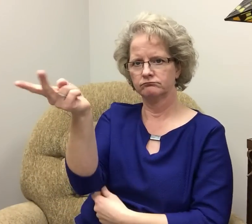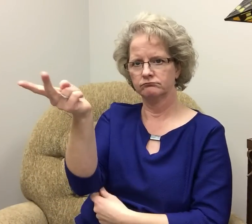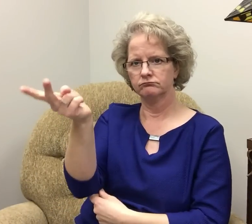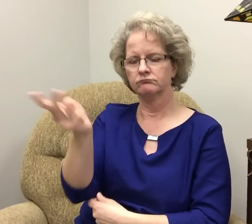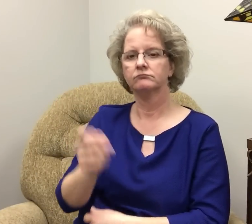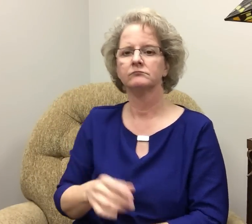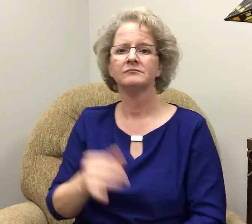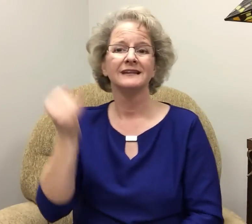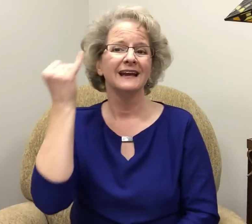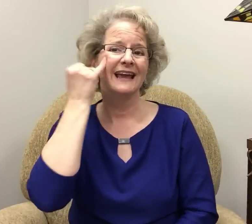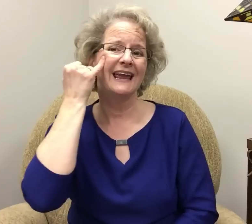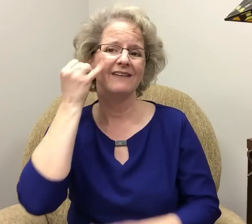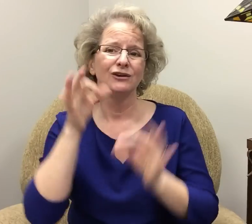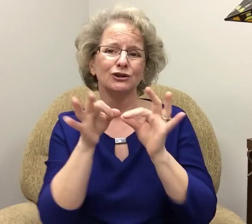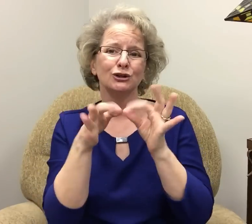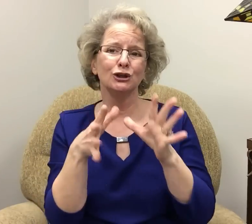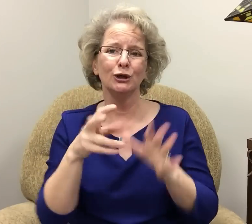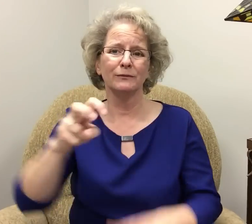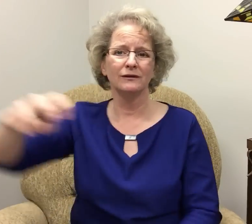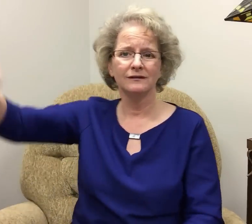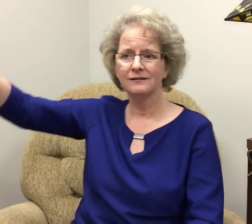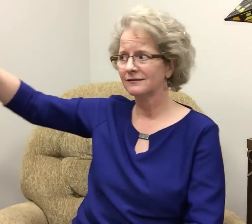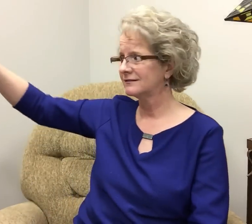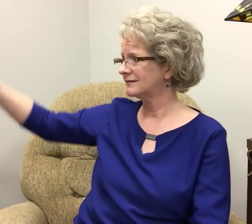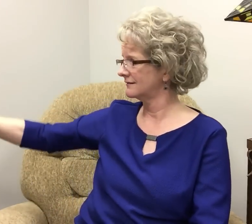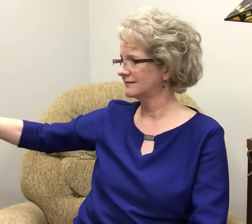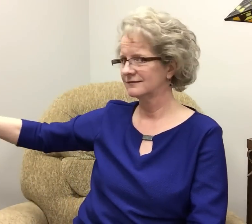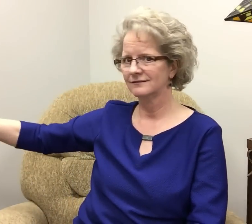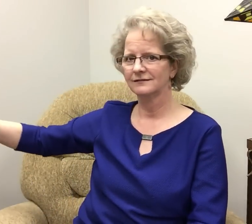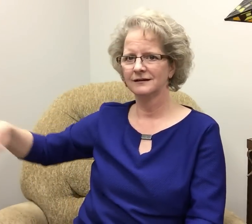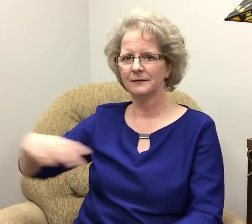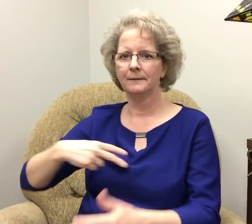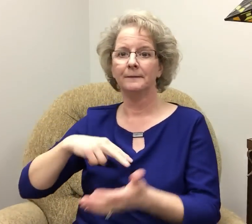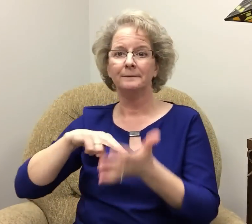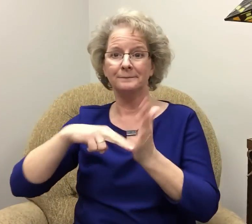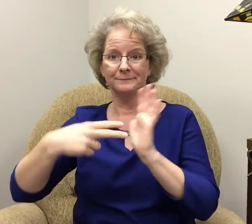The reason for this is that it will help the person who is Deaf or Hard of hearing and